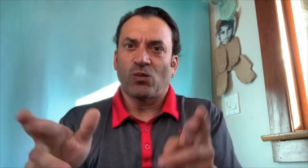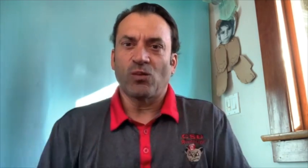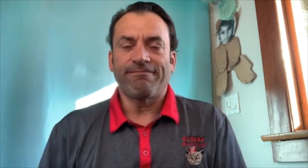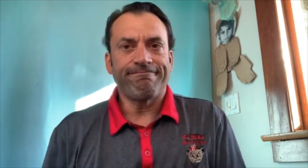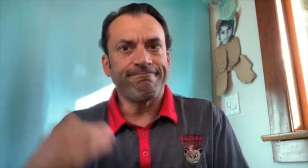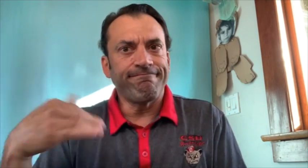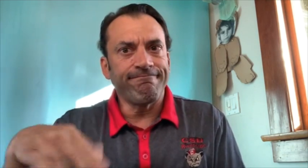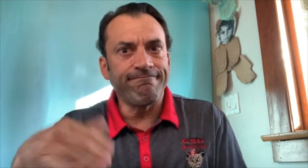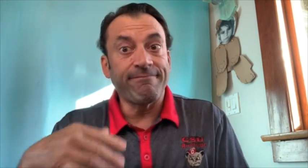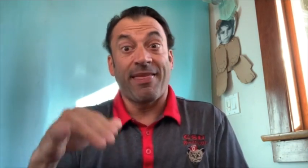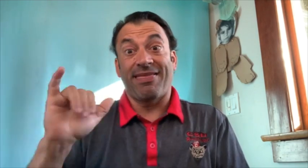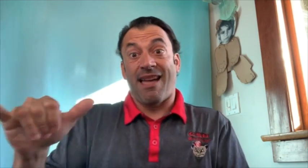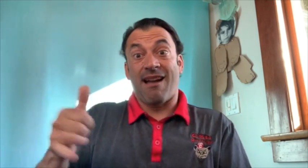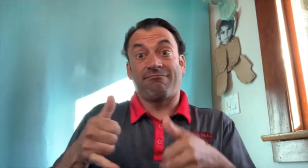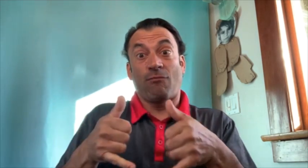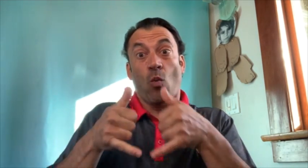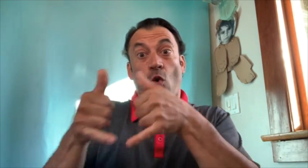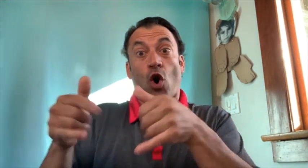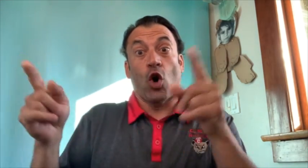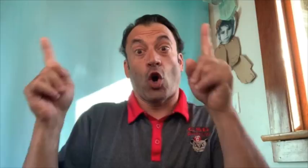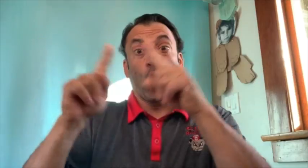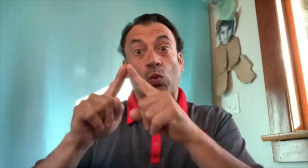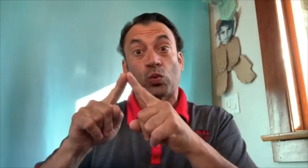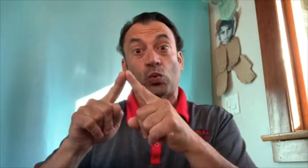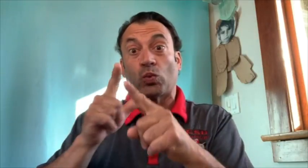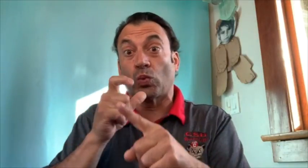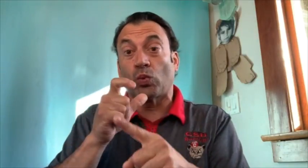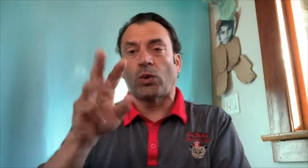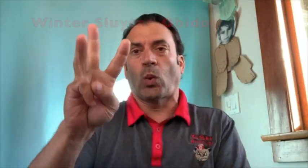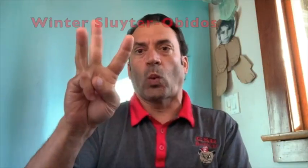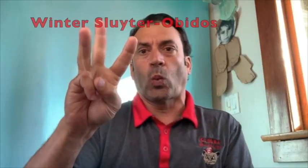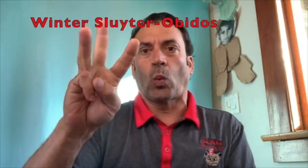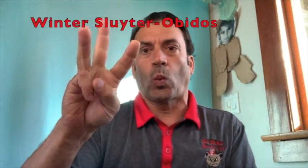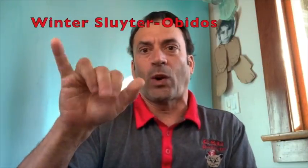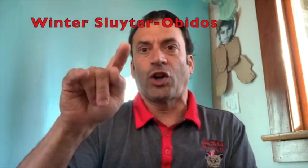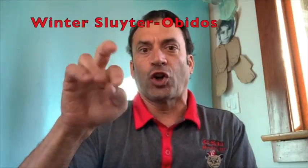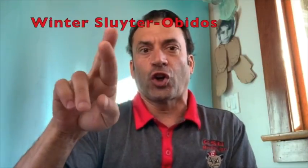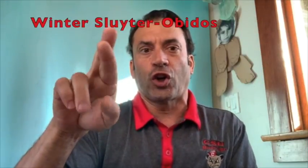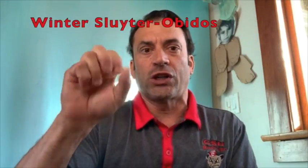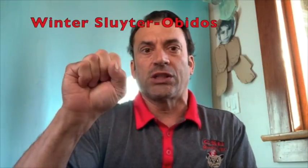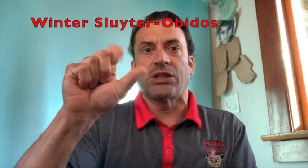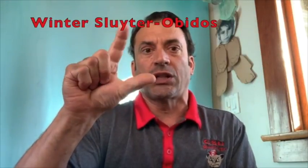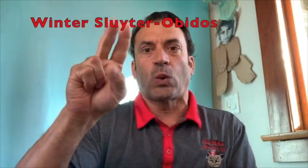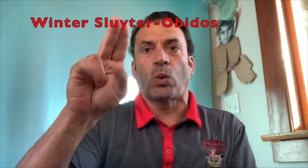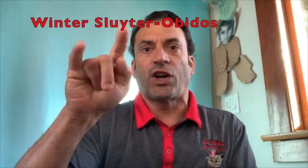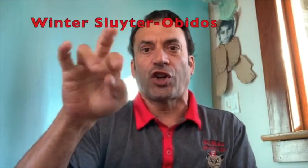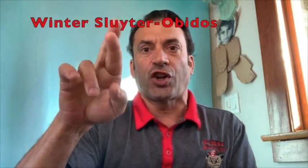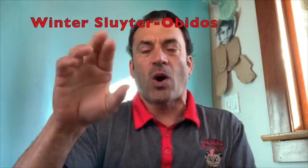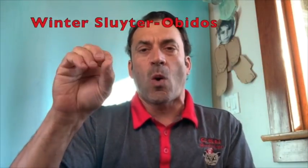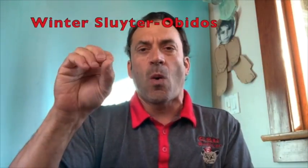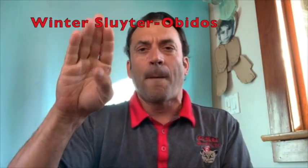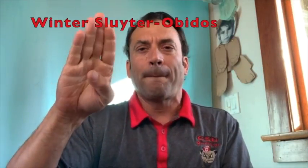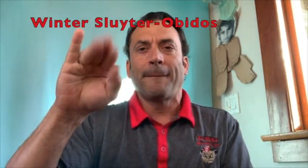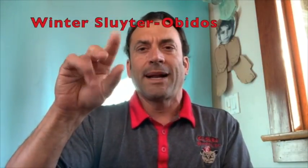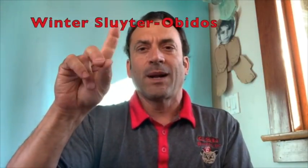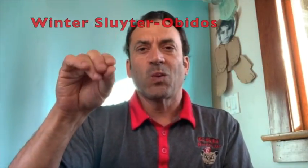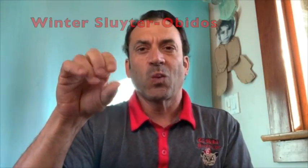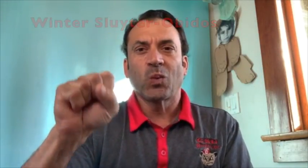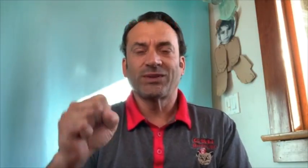always there, absent rarely. This student is winter sluyter obidos